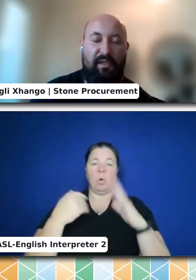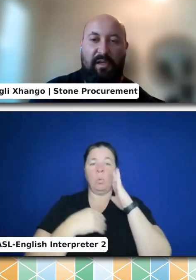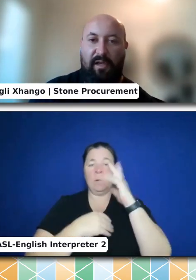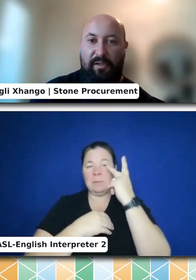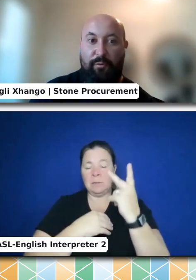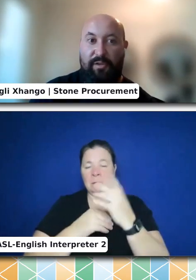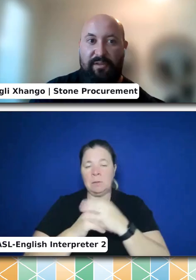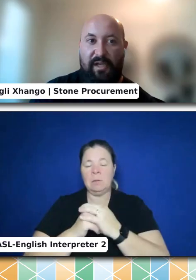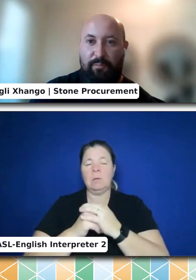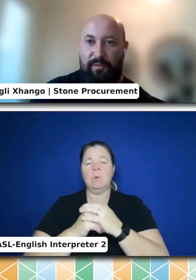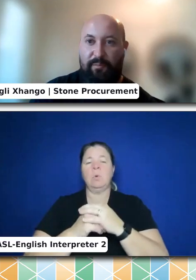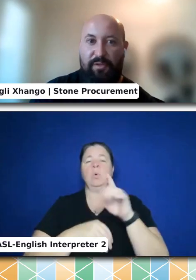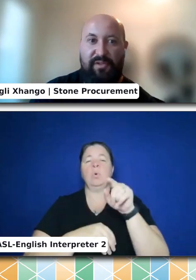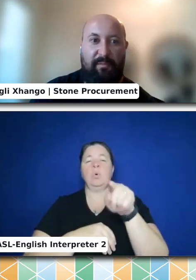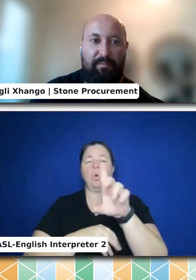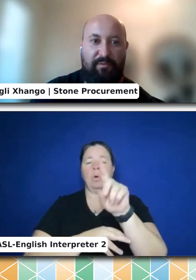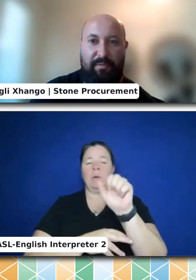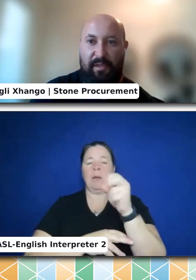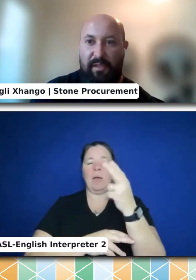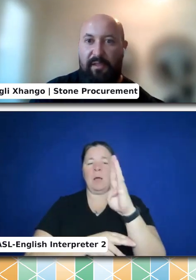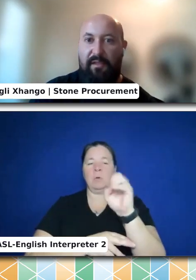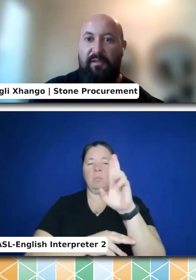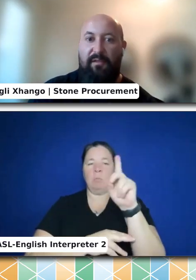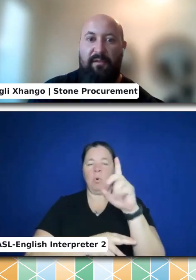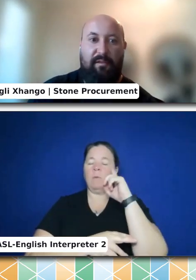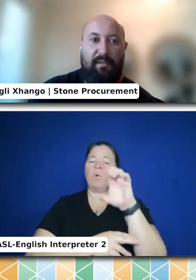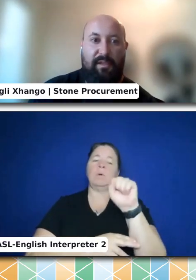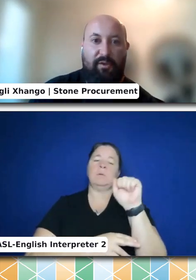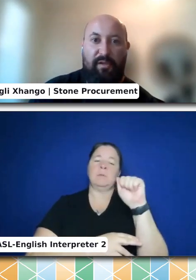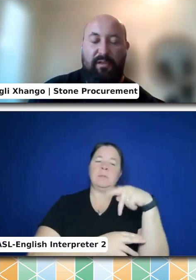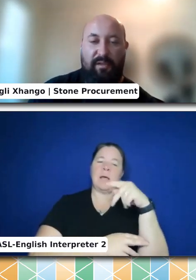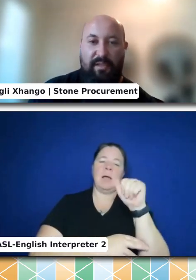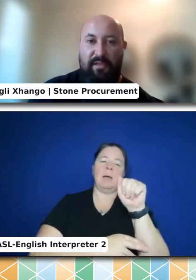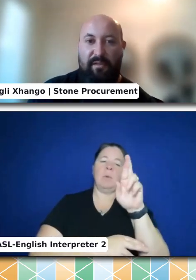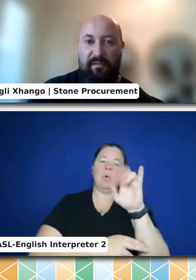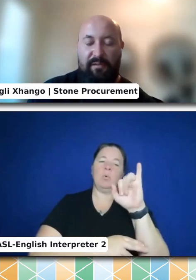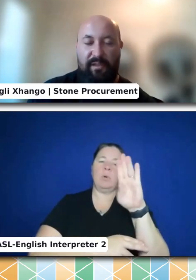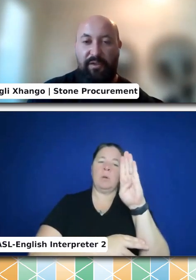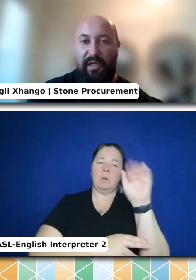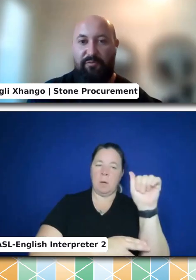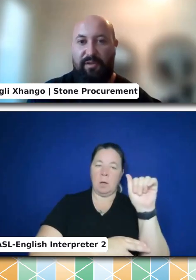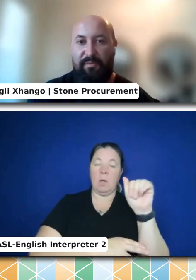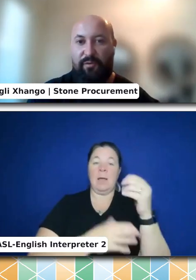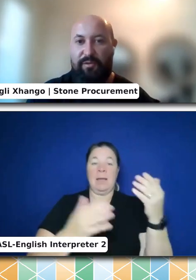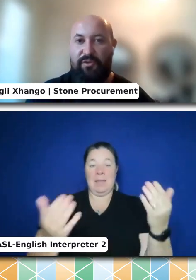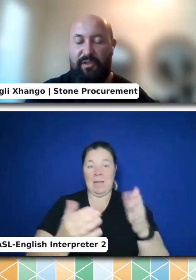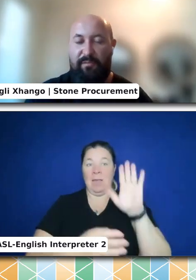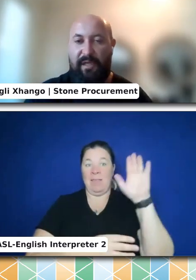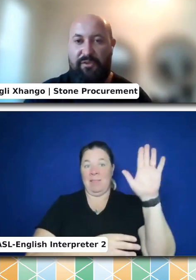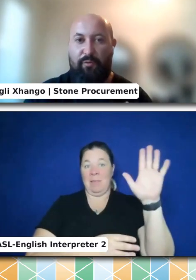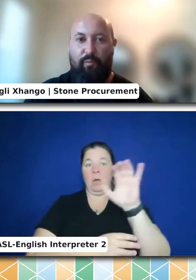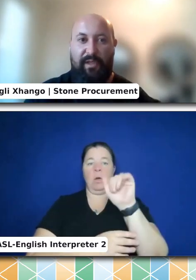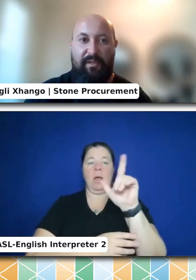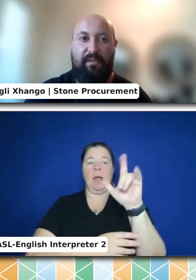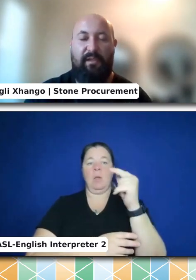Your dashboard for SAP or Reebok. Here, the… their algorithm is going to try to match you with.